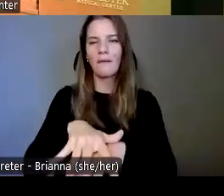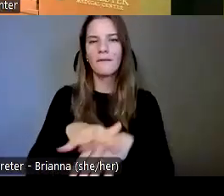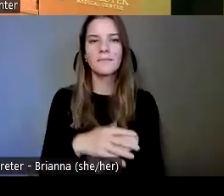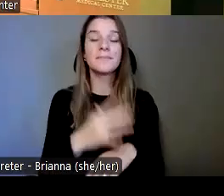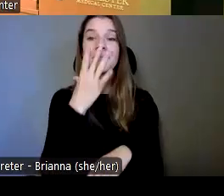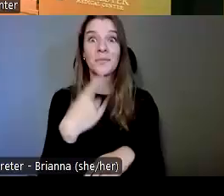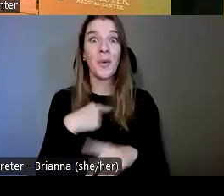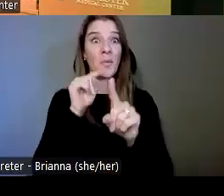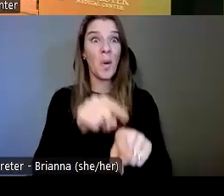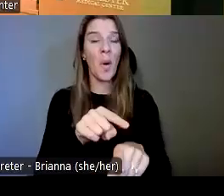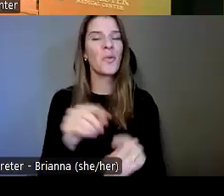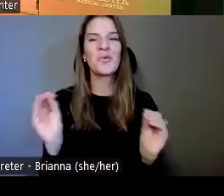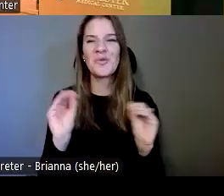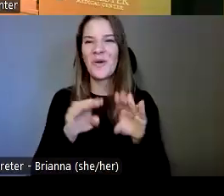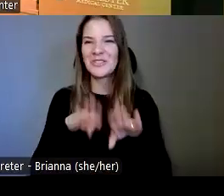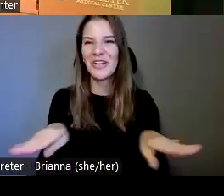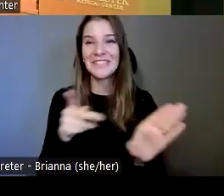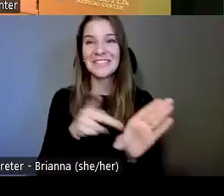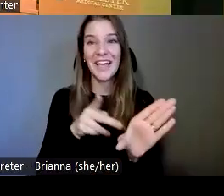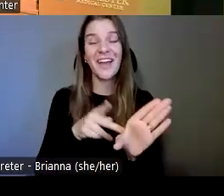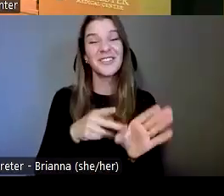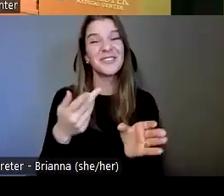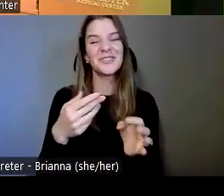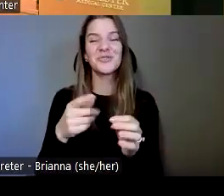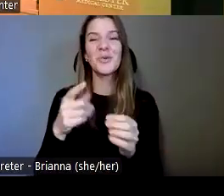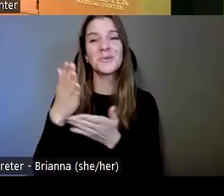there were no child psychiatrists. So, I started getting approached by by parents who said, "Hey,